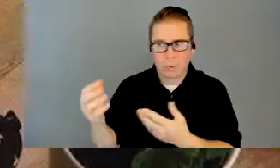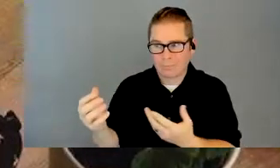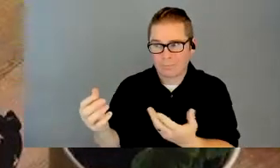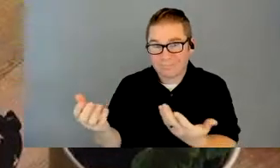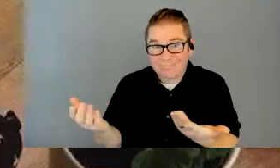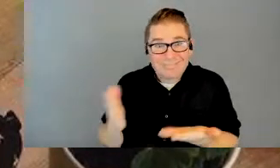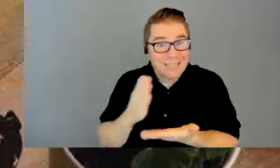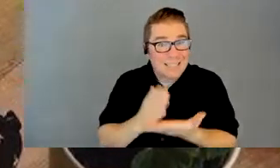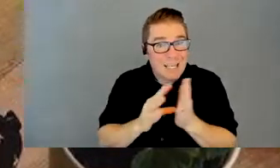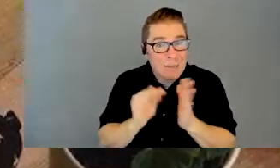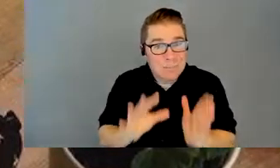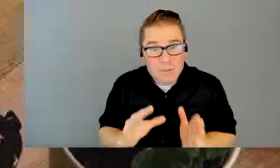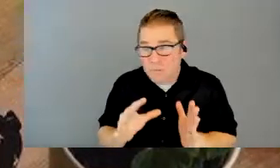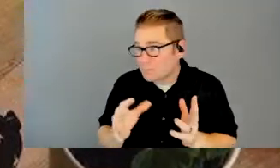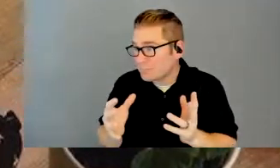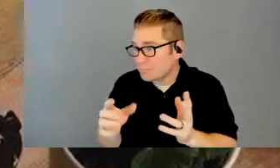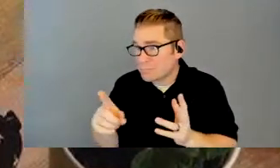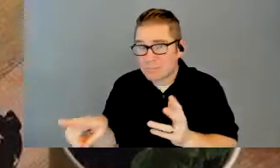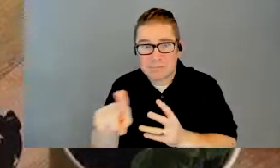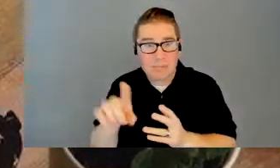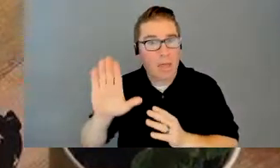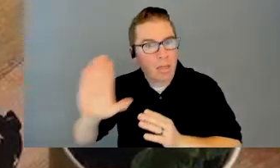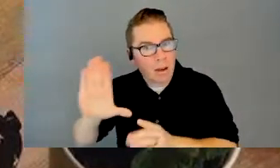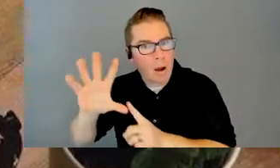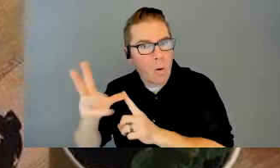It's it's almost embarrassing.